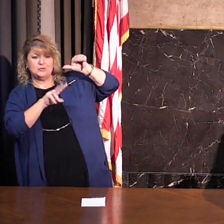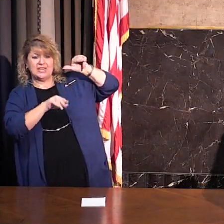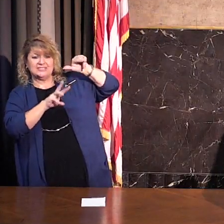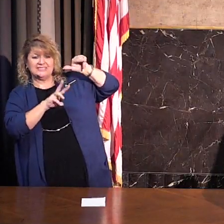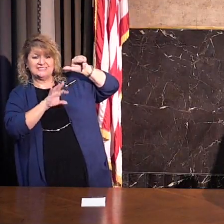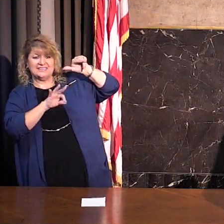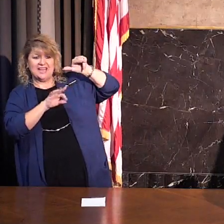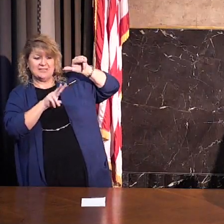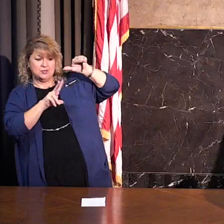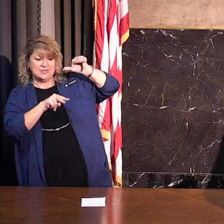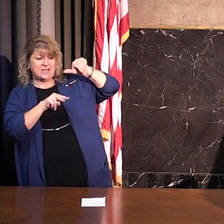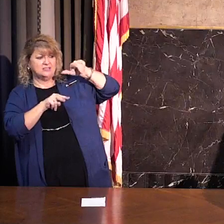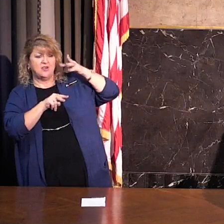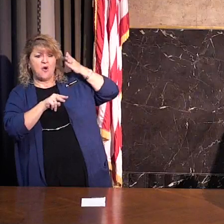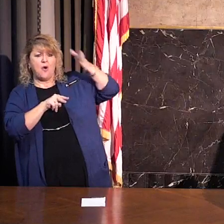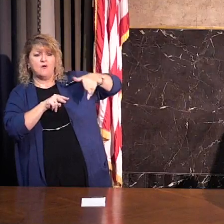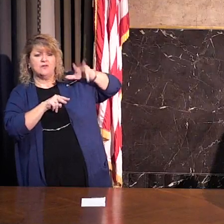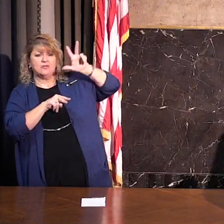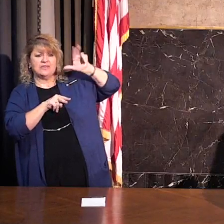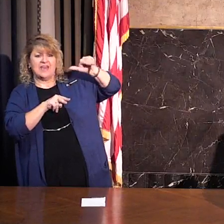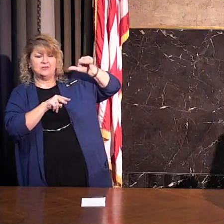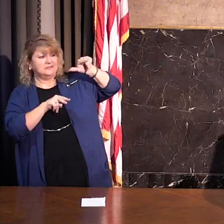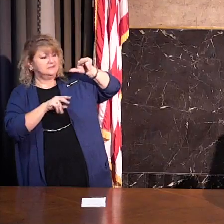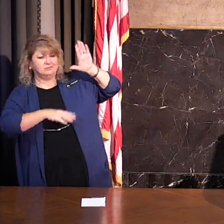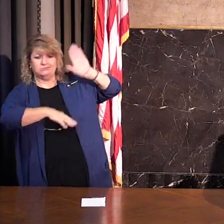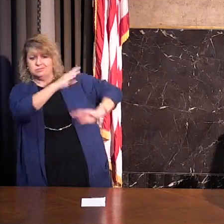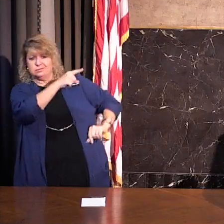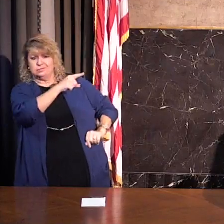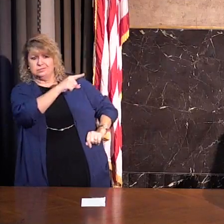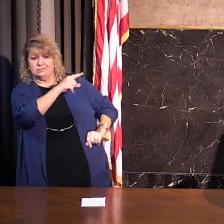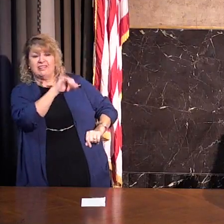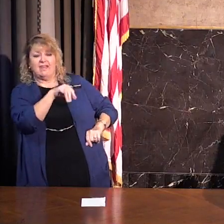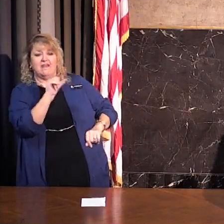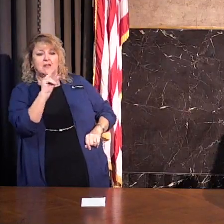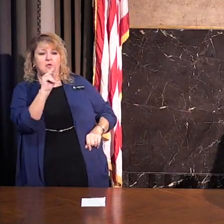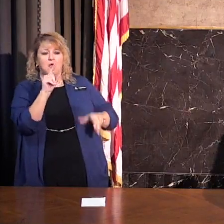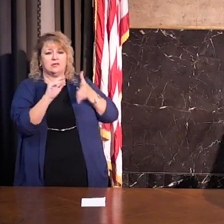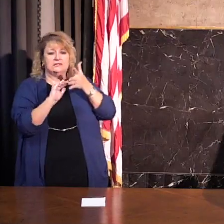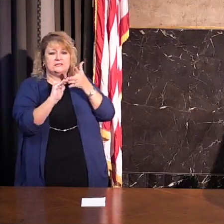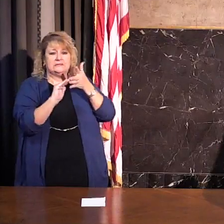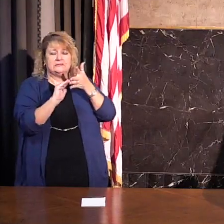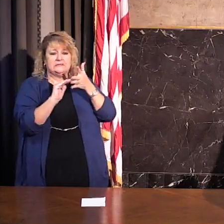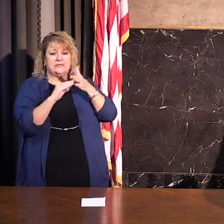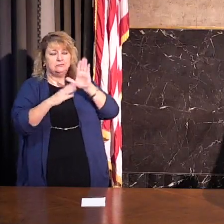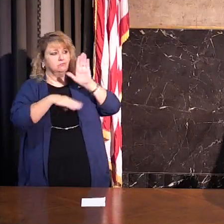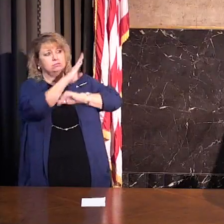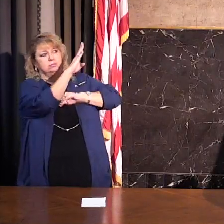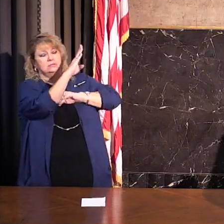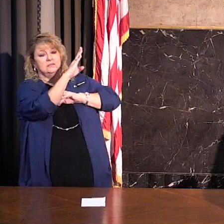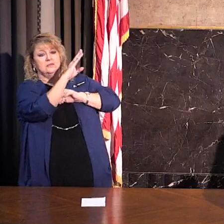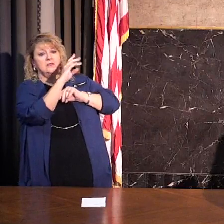that almost by a thousand hospitalized patients that peak was right in the middle of